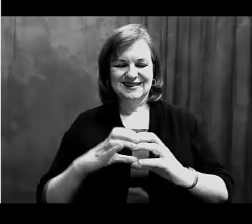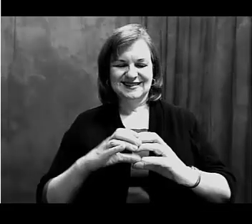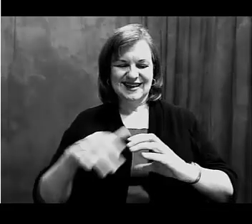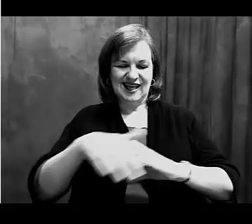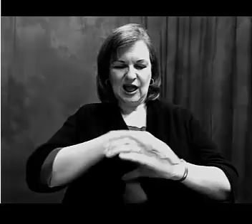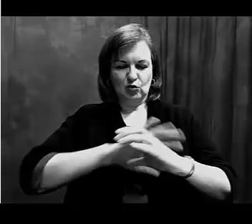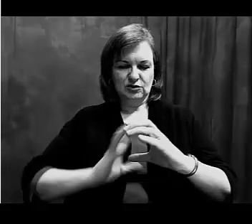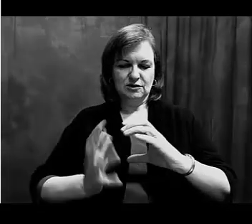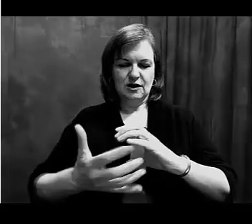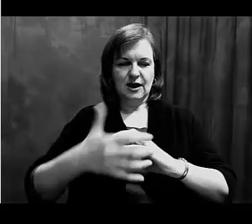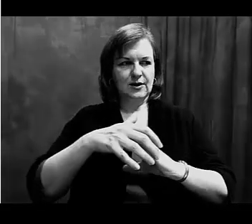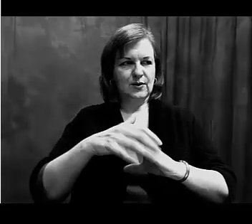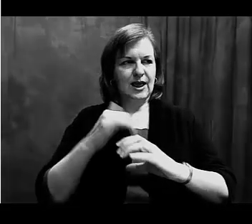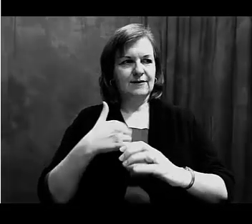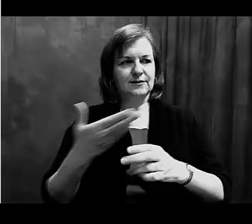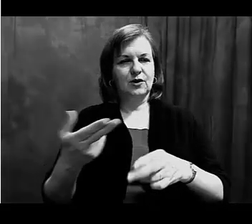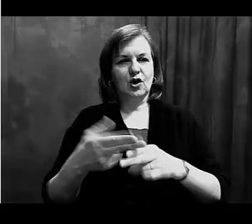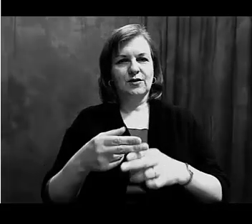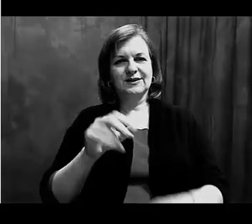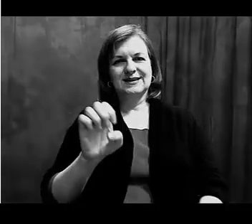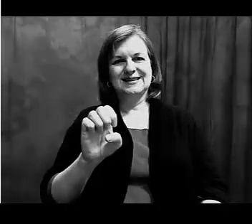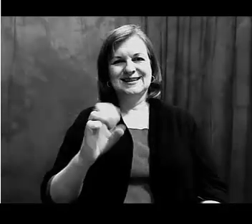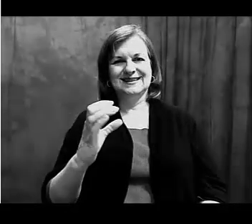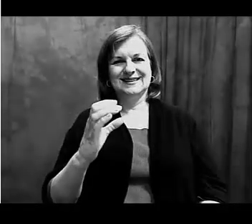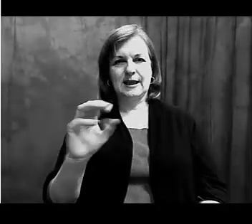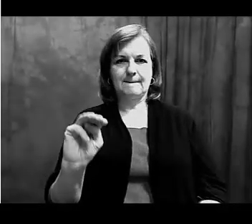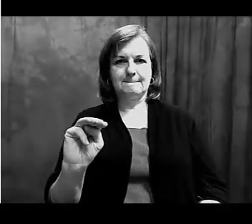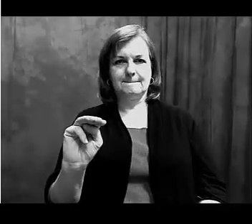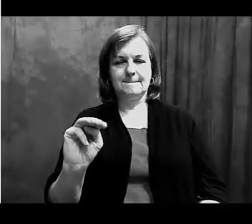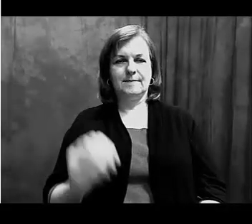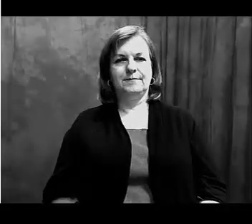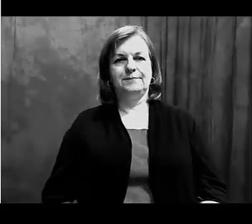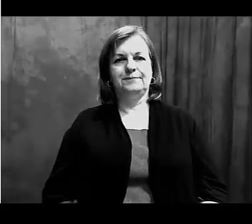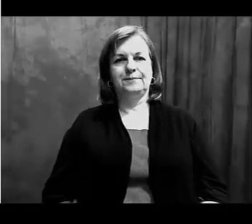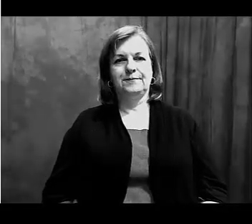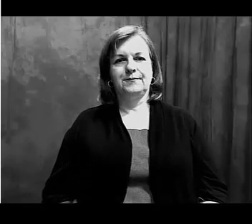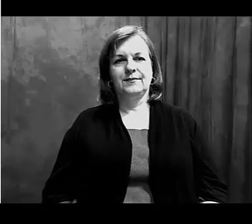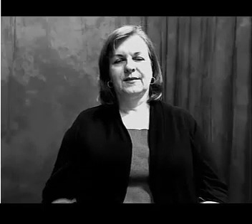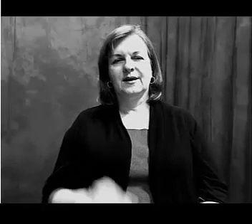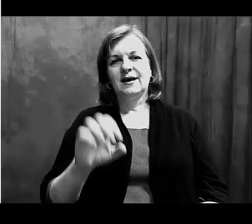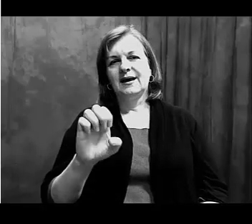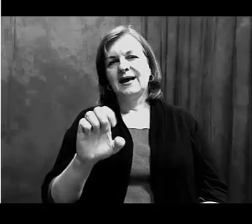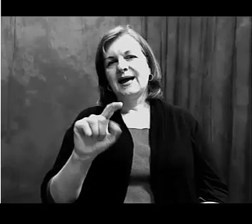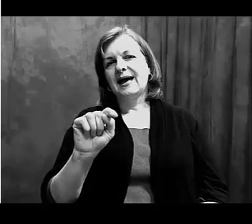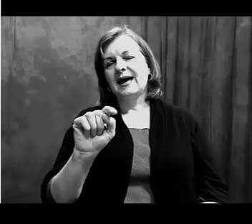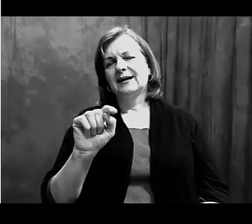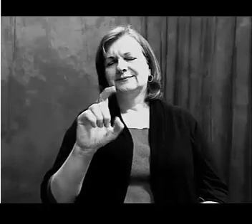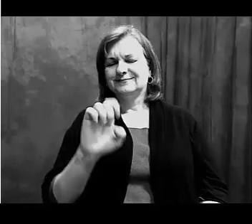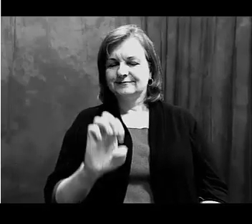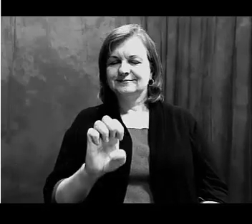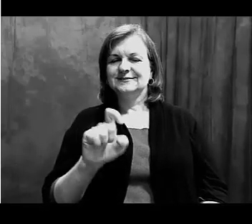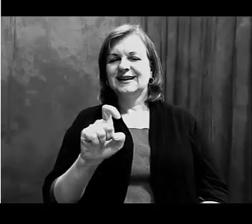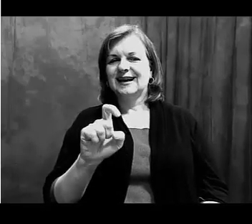we look at the outside of our cell we have something known as the ECM [extracellular matrix]